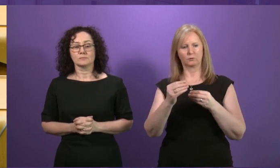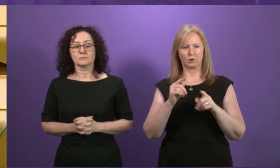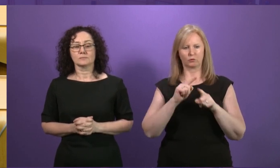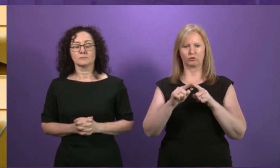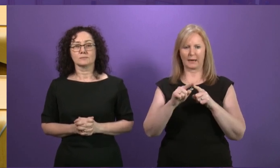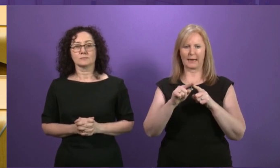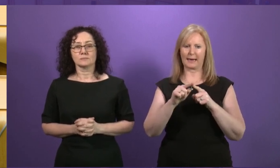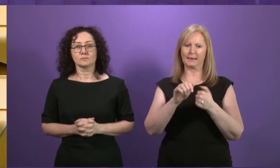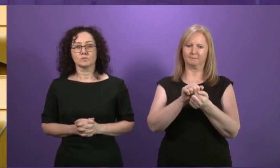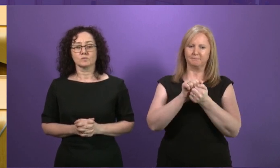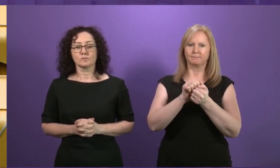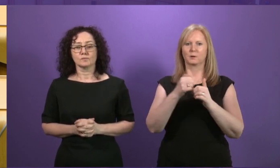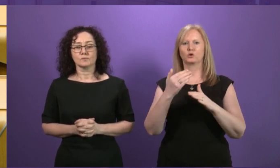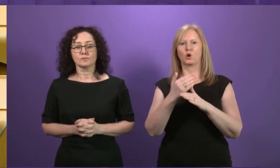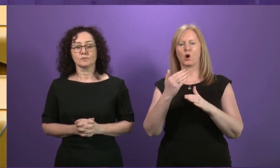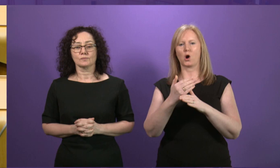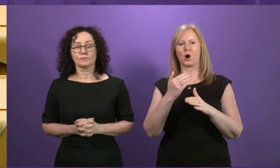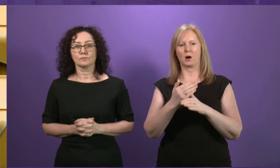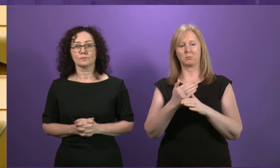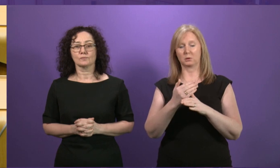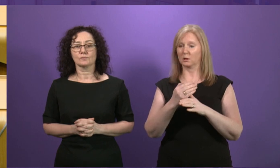to retain jobs and operations. Will the First Minister commit to continuing